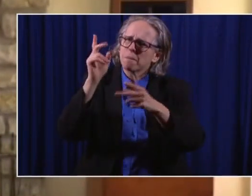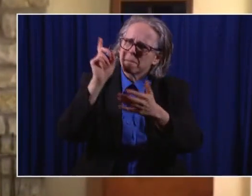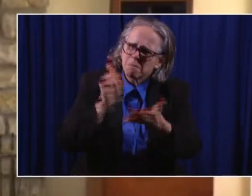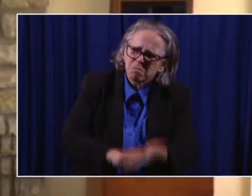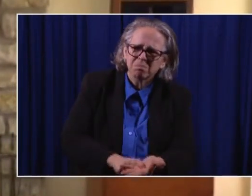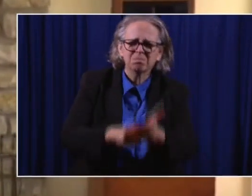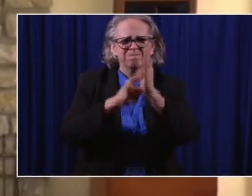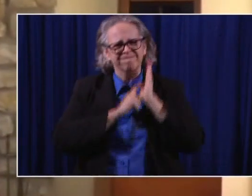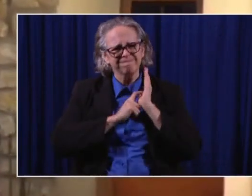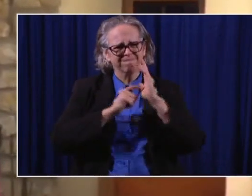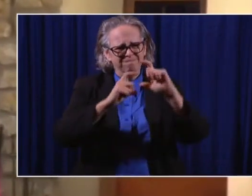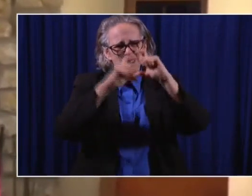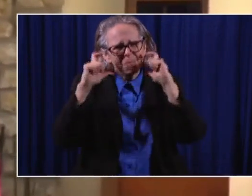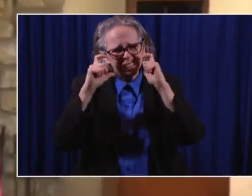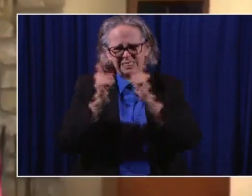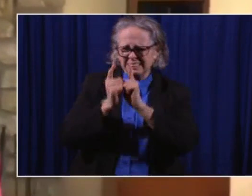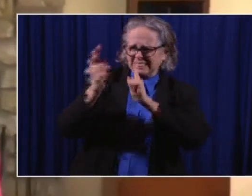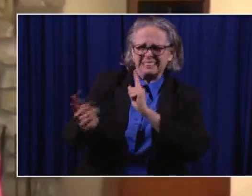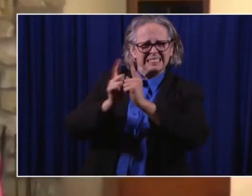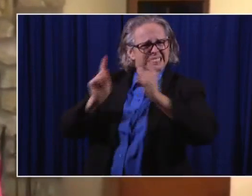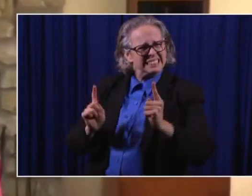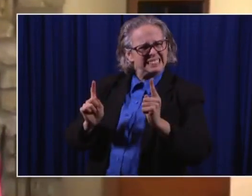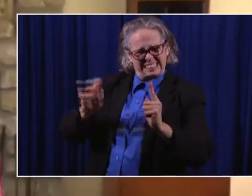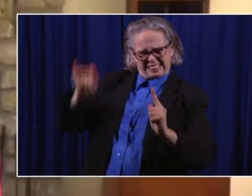IT IS THE REASON FOR THE MASK.